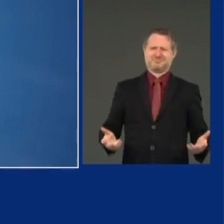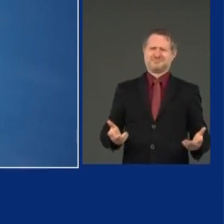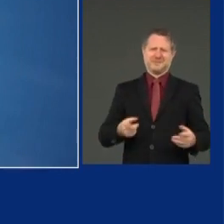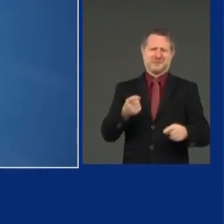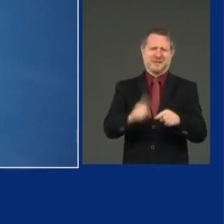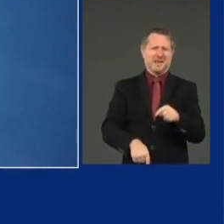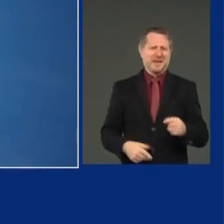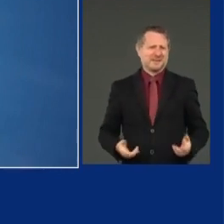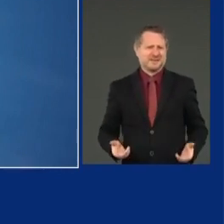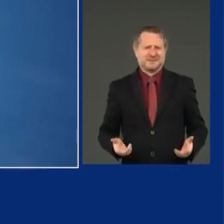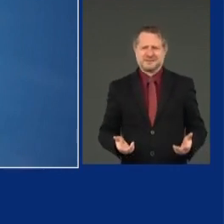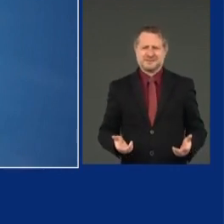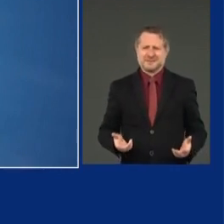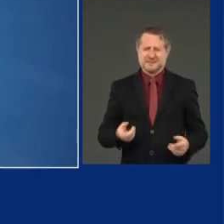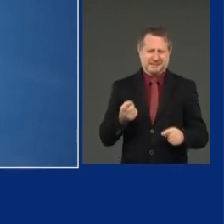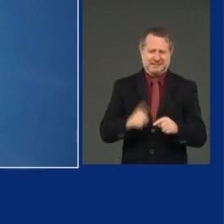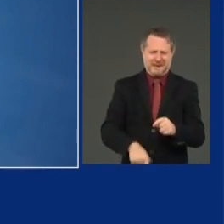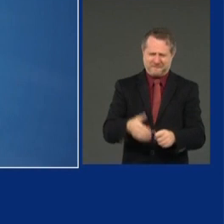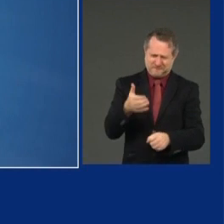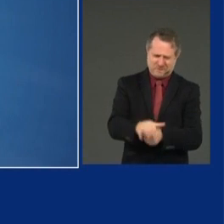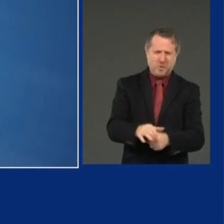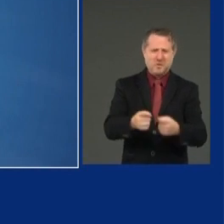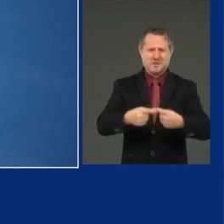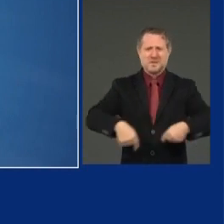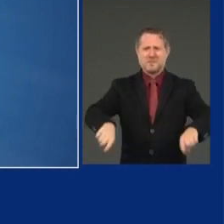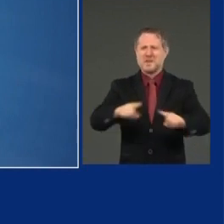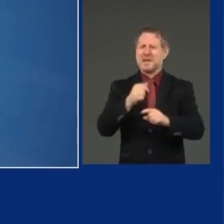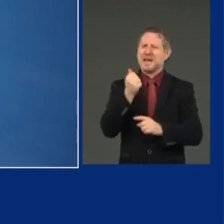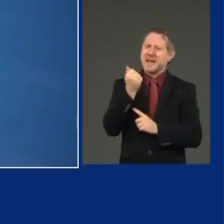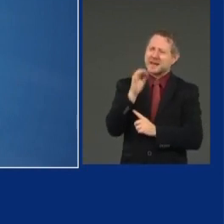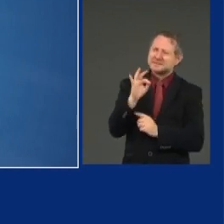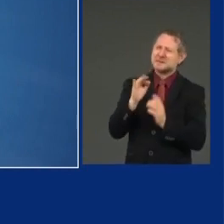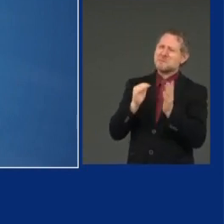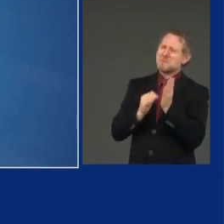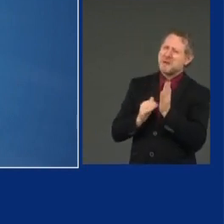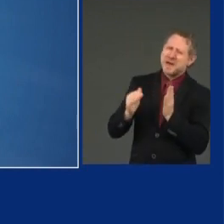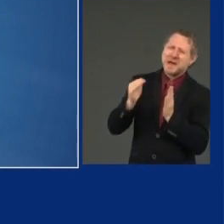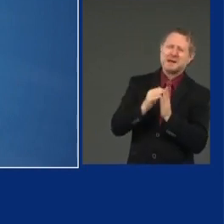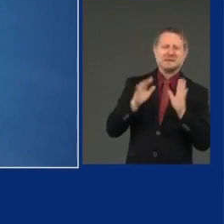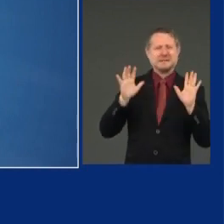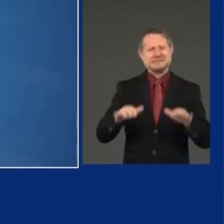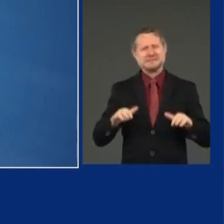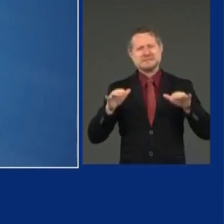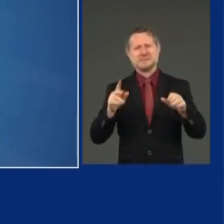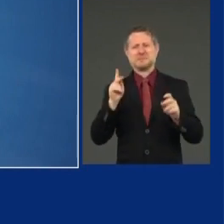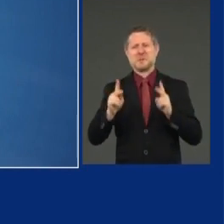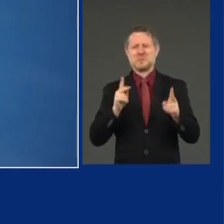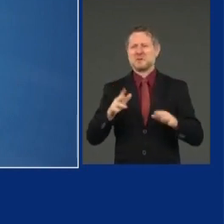GOVERNMENT CANNOT MANDATE BEHAVIOR OF PEOPLE.